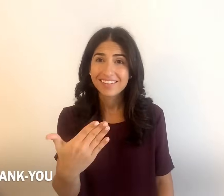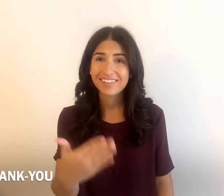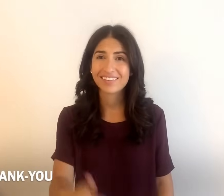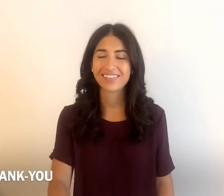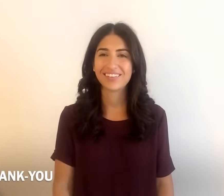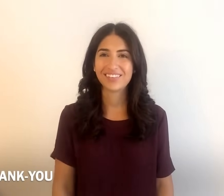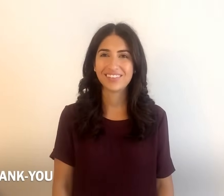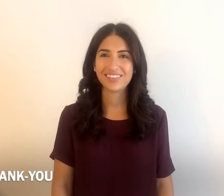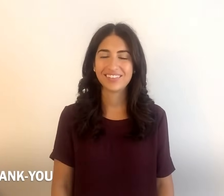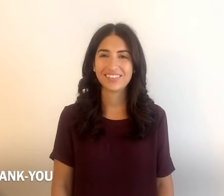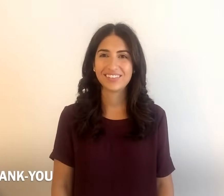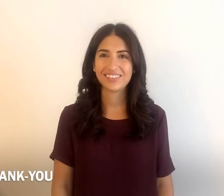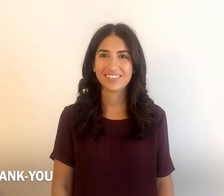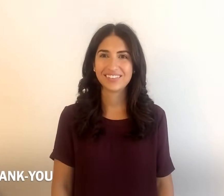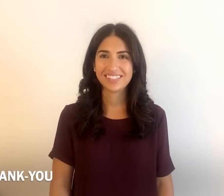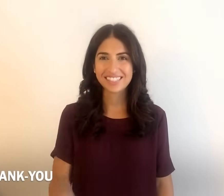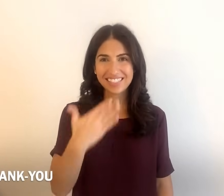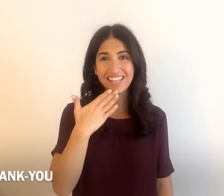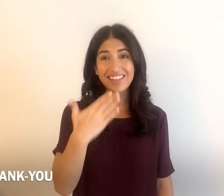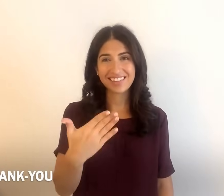thank you